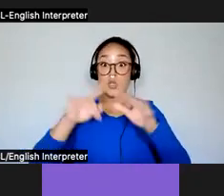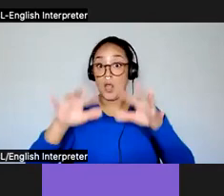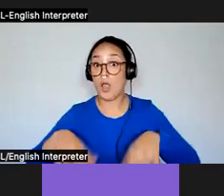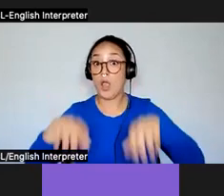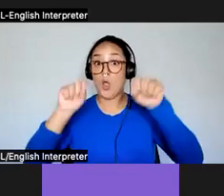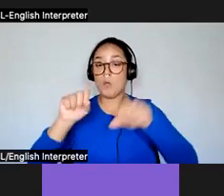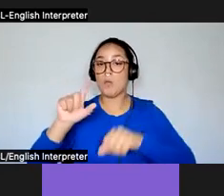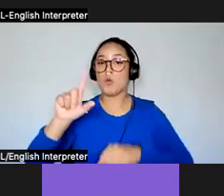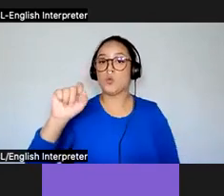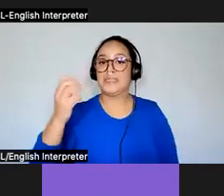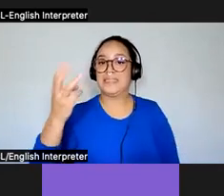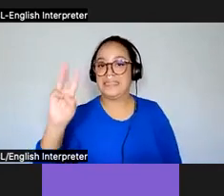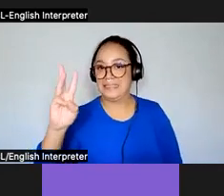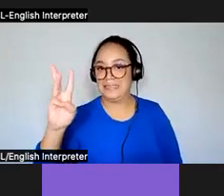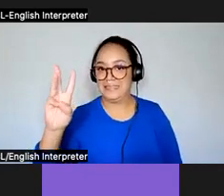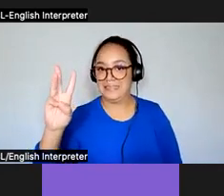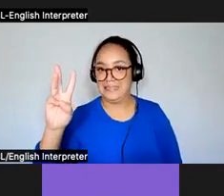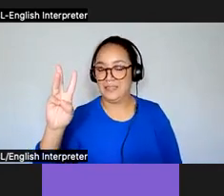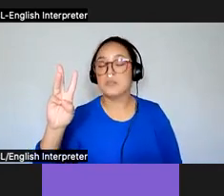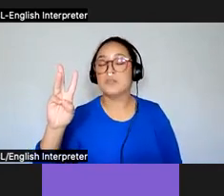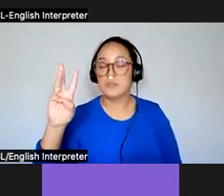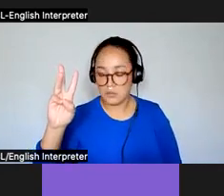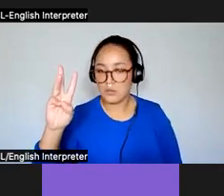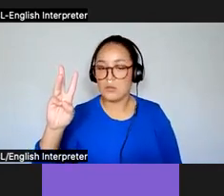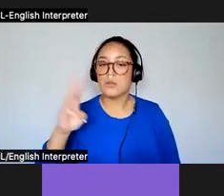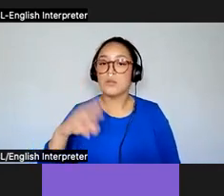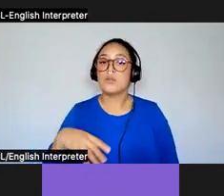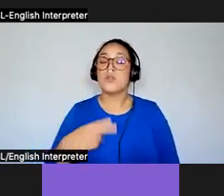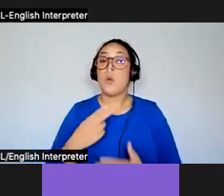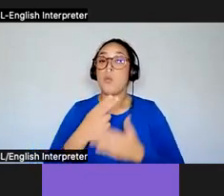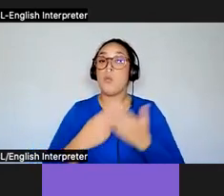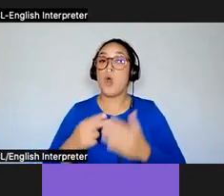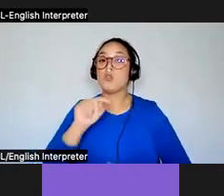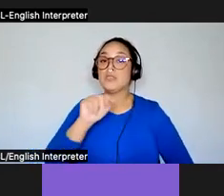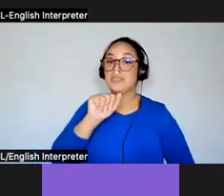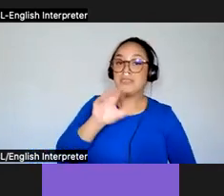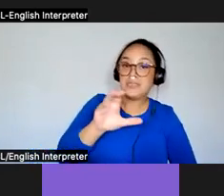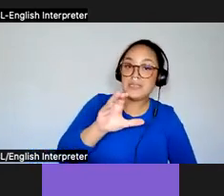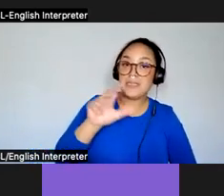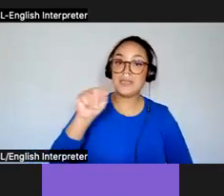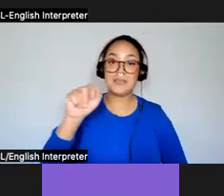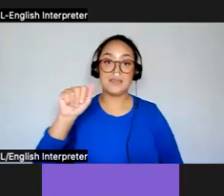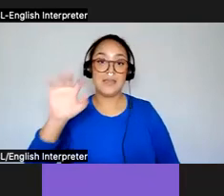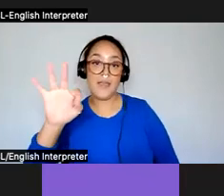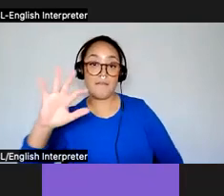And the reason that both the council and foundation partnered on this initiative was as a result